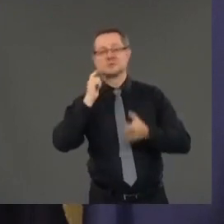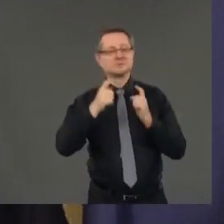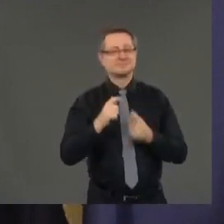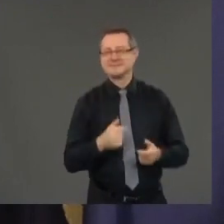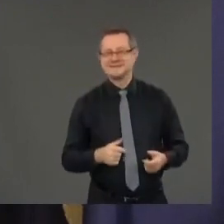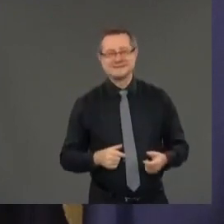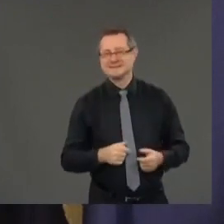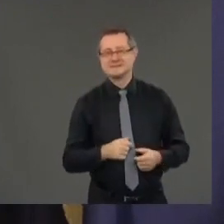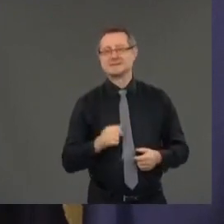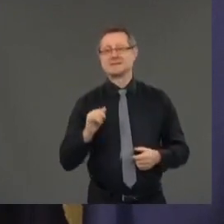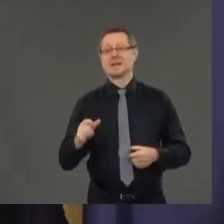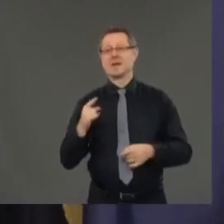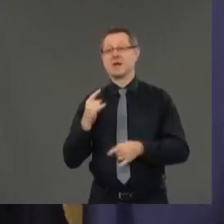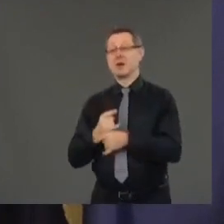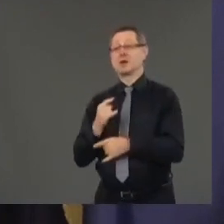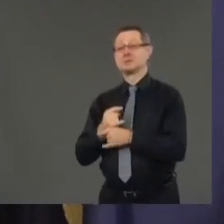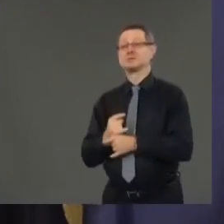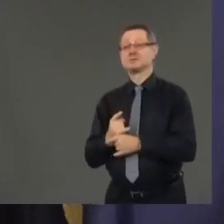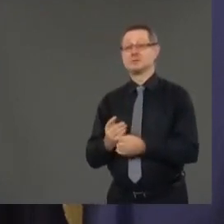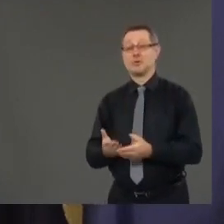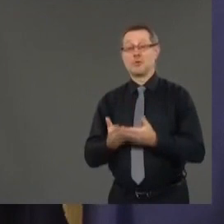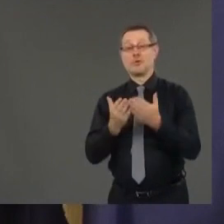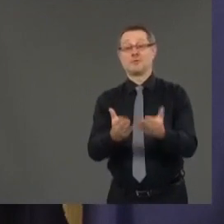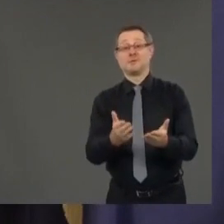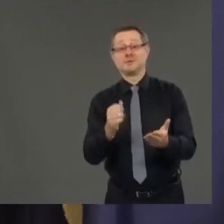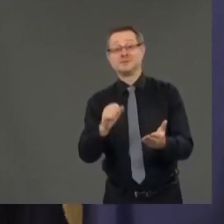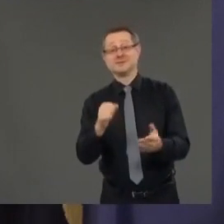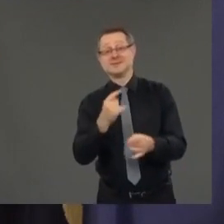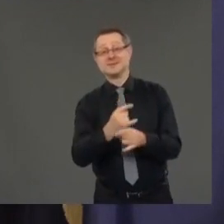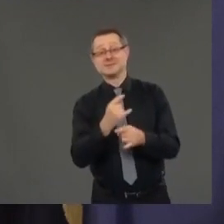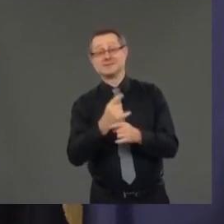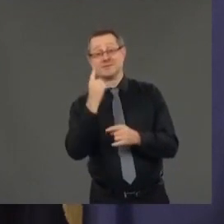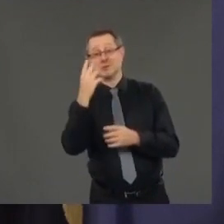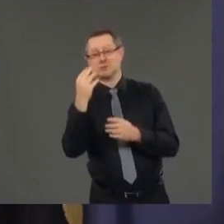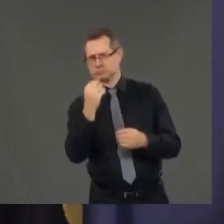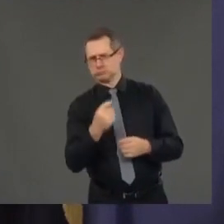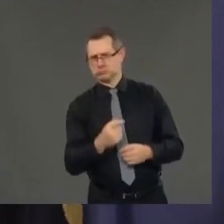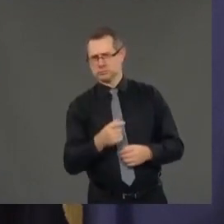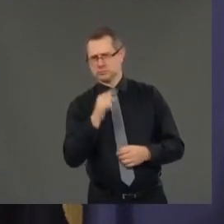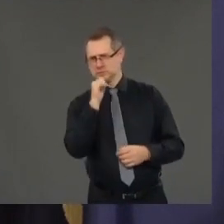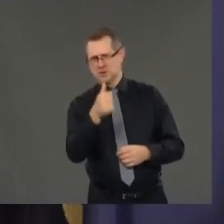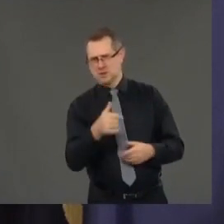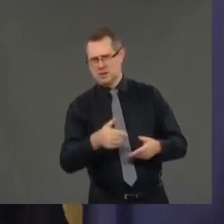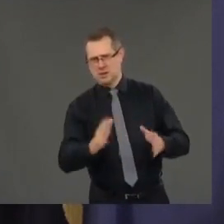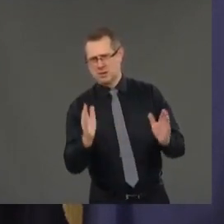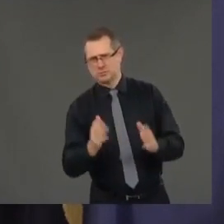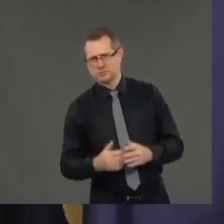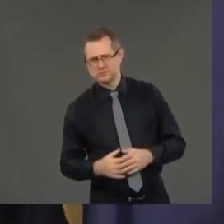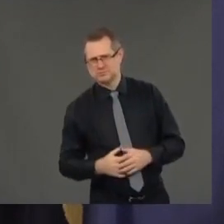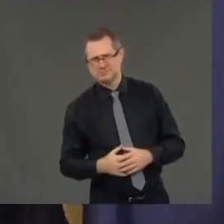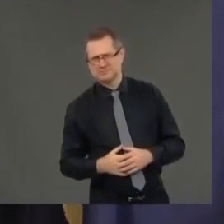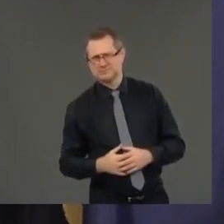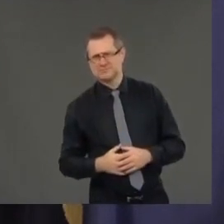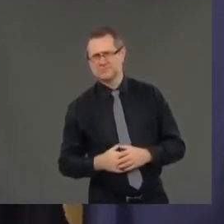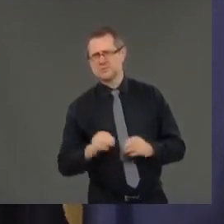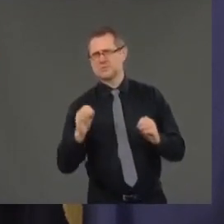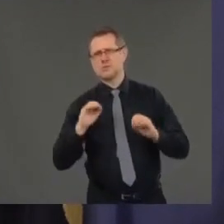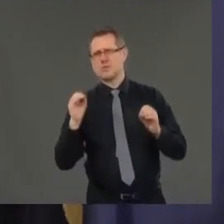IT WAS NOT FOR OUTDOOR DRINKING. BARS THAT ARE NOW SERVING OUTDOOR DRINKING, THAT WAS NEVER